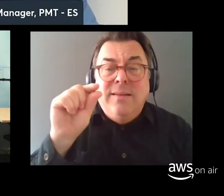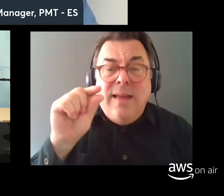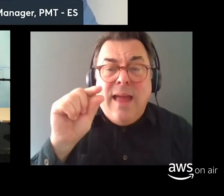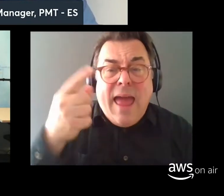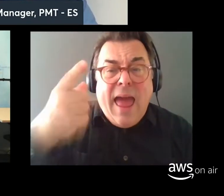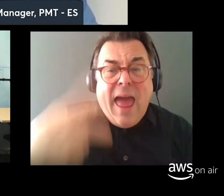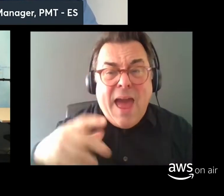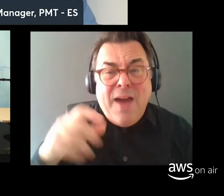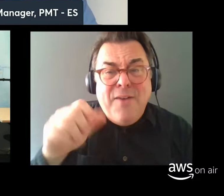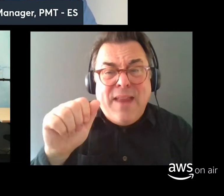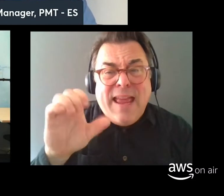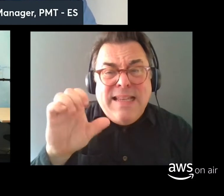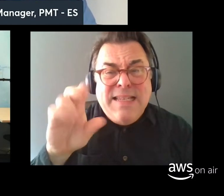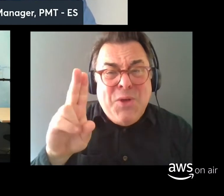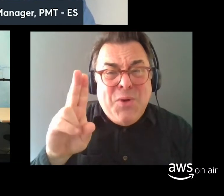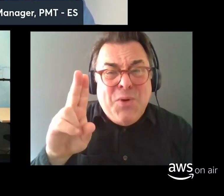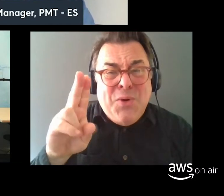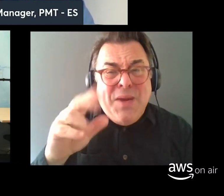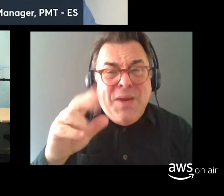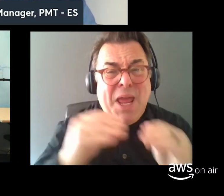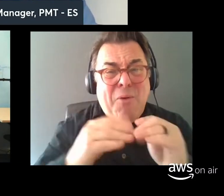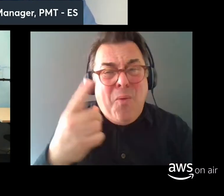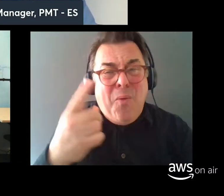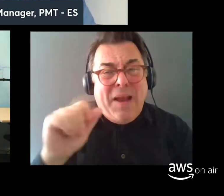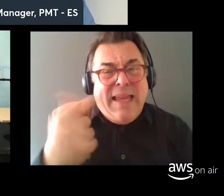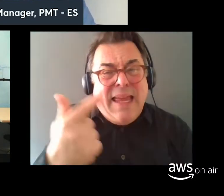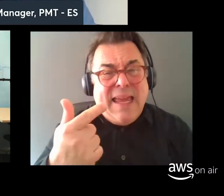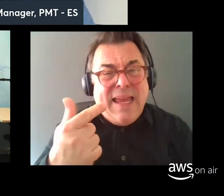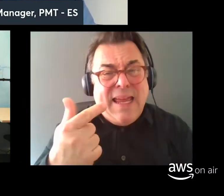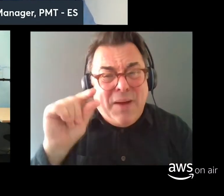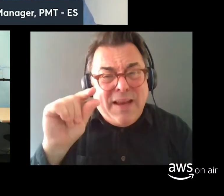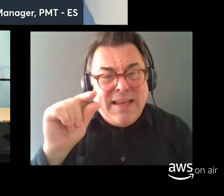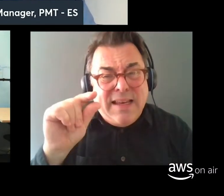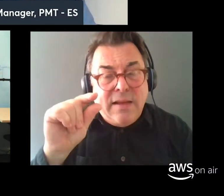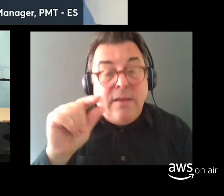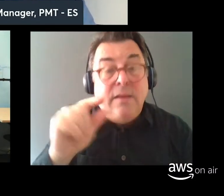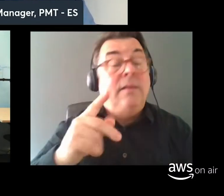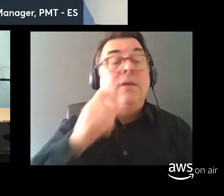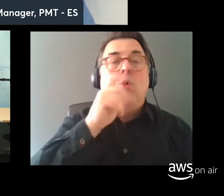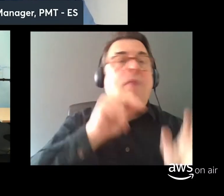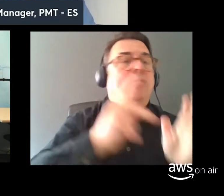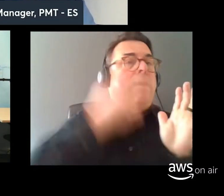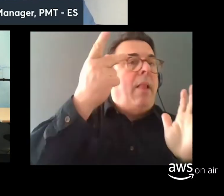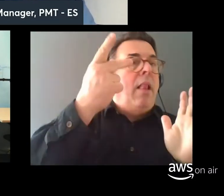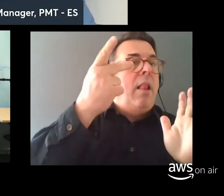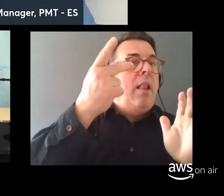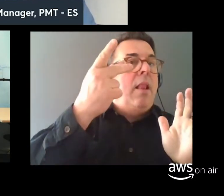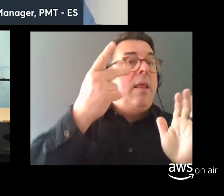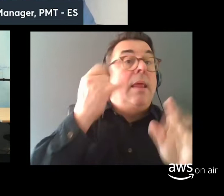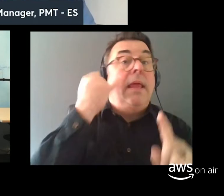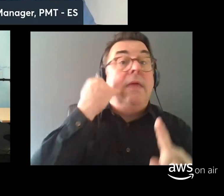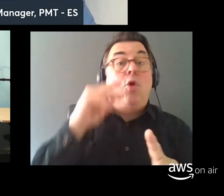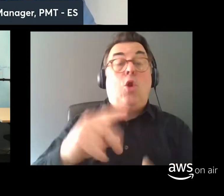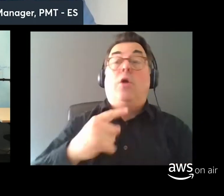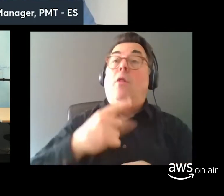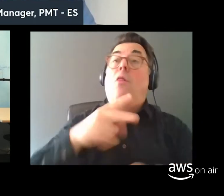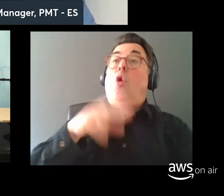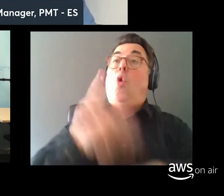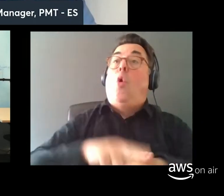which is equivalent of one gigabyte of memory, versus doubling the capacity. If you would look at our regular instances,